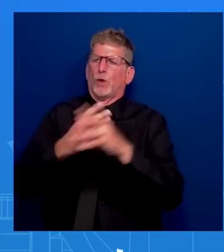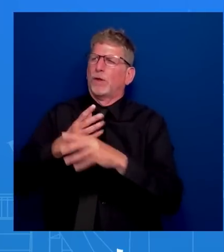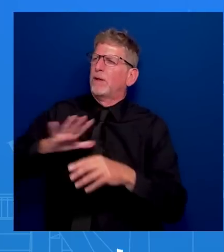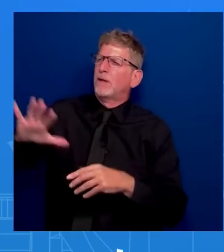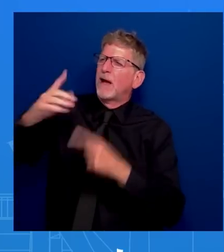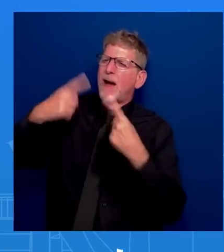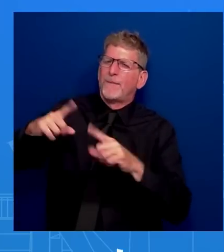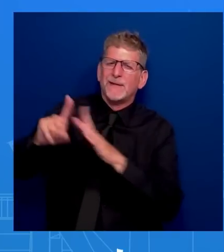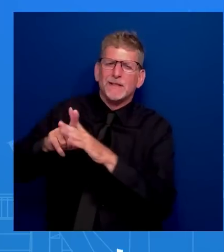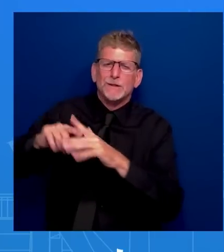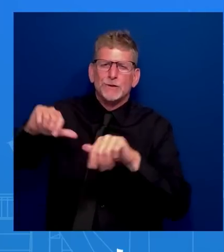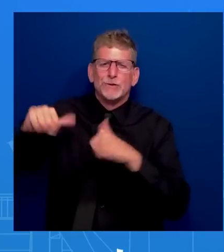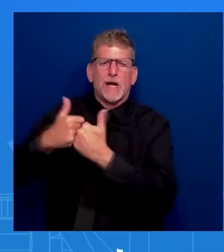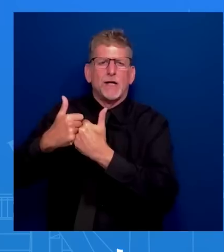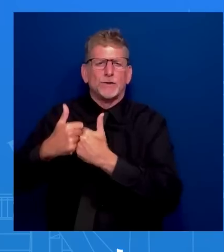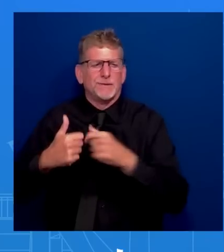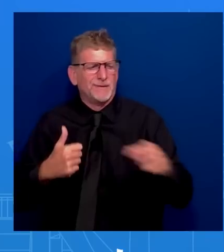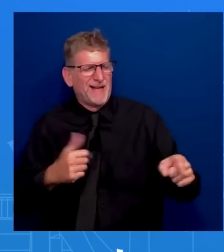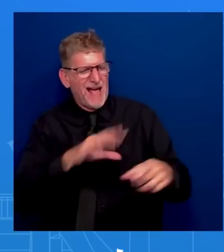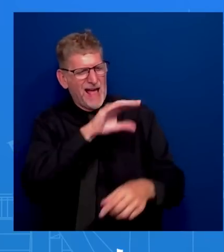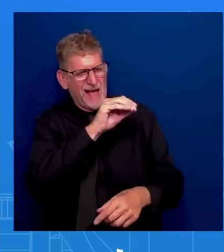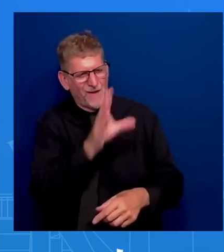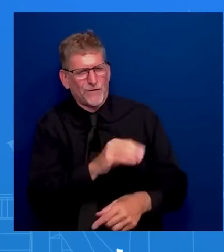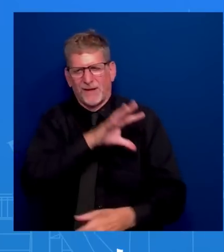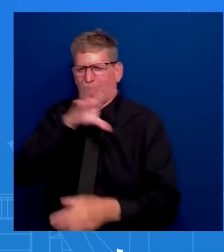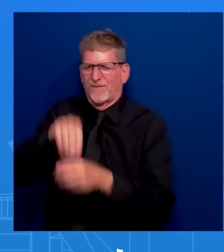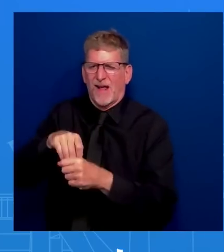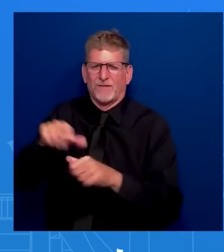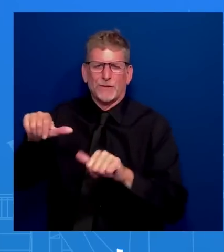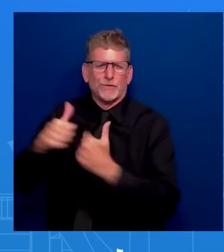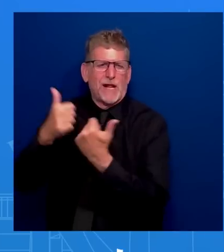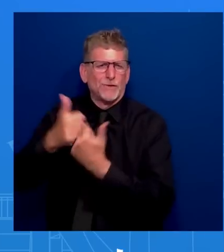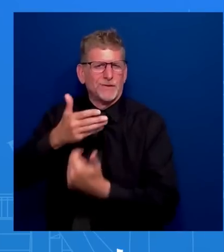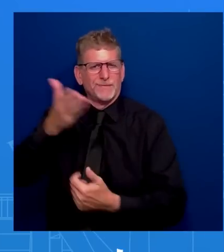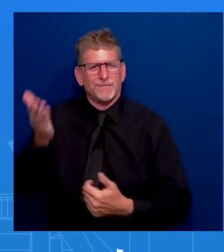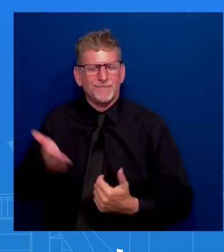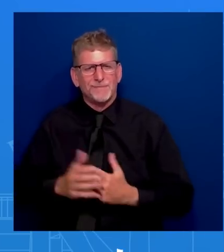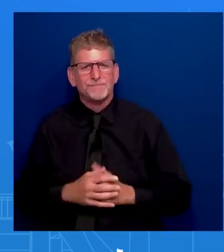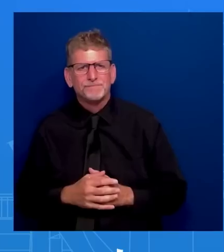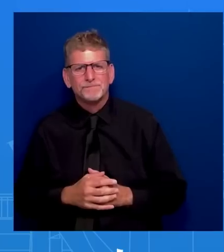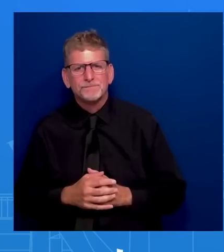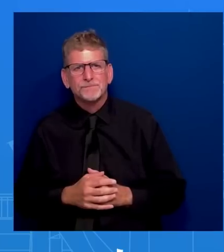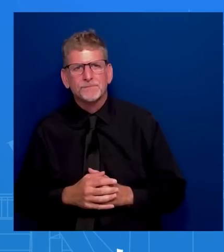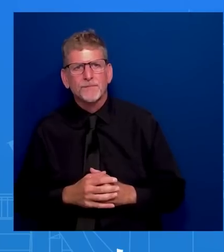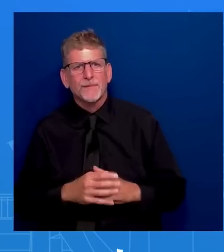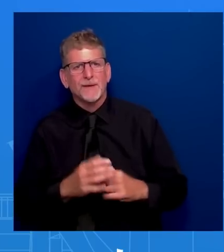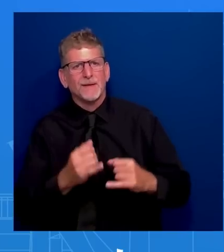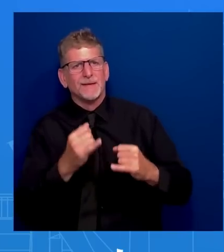The Press: And if I can ask you this last question -- Ms. Jean-Pierre: No, I -- we got to move on. We got to move on. >> The Press: No, one last -- Ms. Jean-Pierre: No, no, no, no, we got to move on. Way in the back, go ahead.